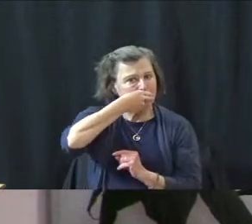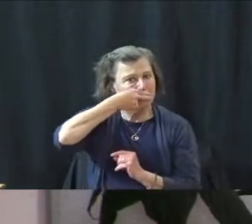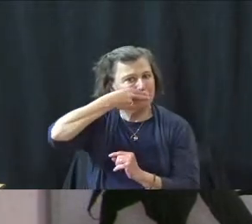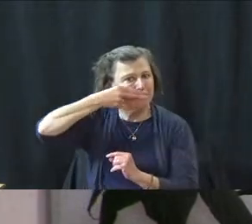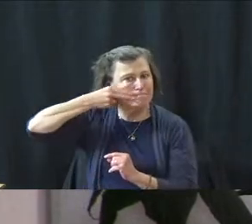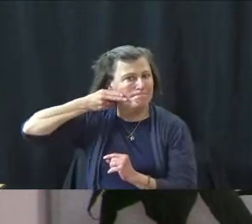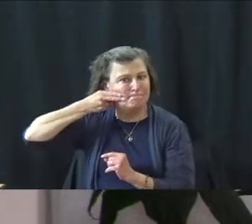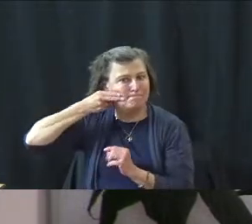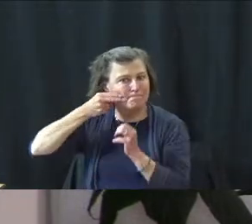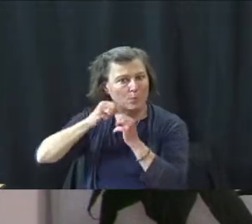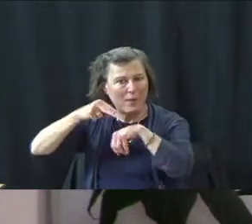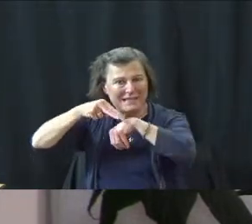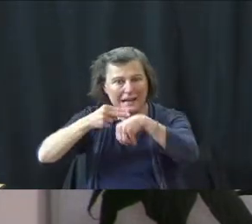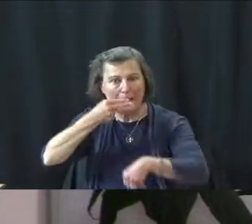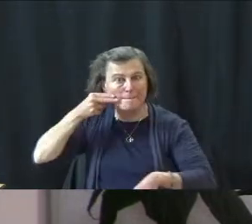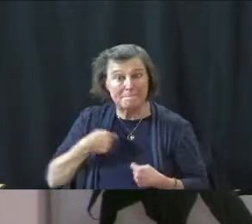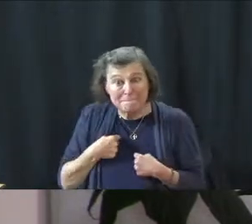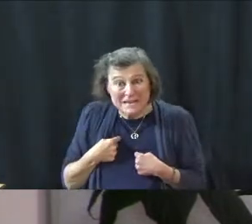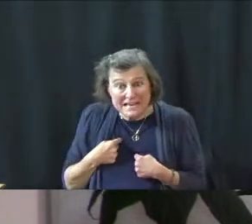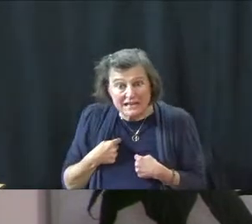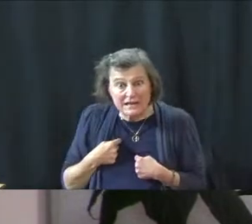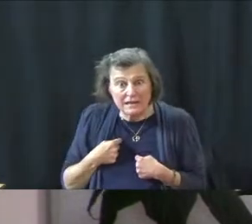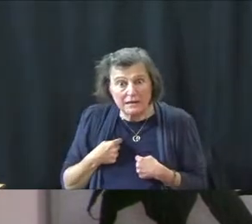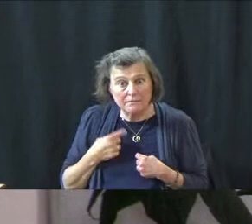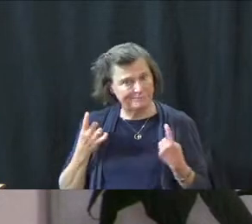tape. And it worked!.